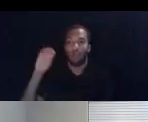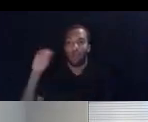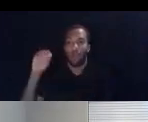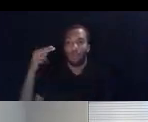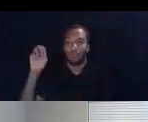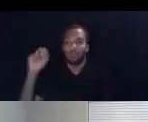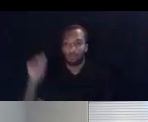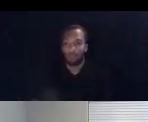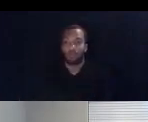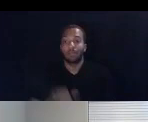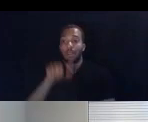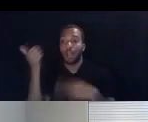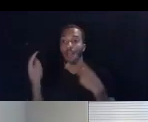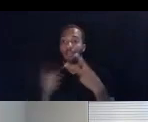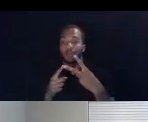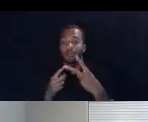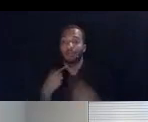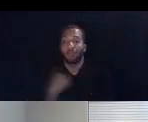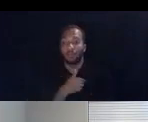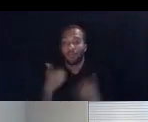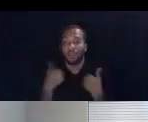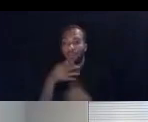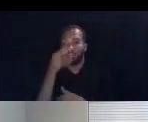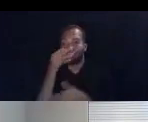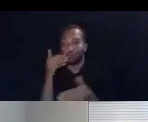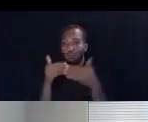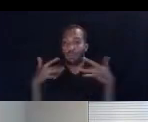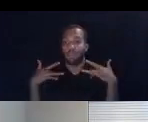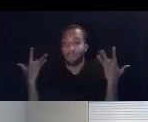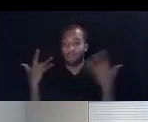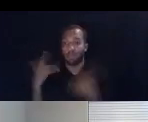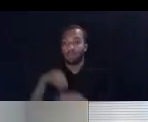And then the other piece is we do have an upcoming event in September as well,